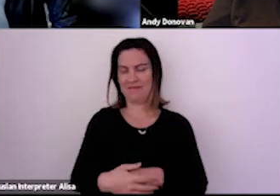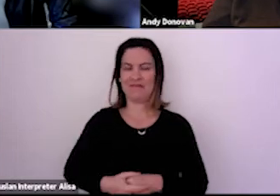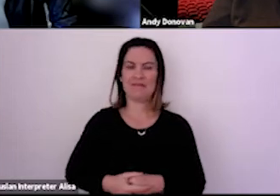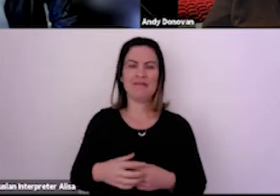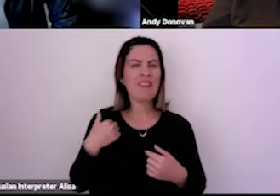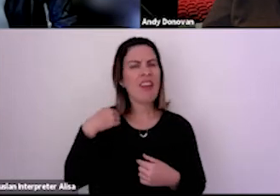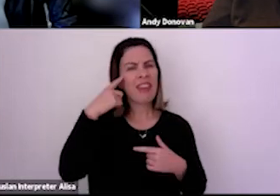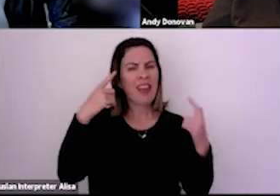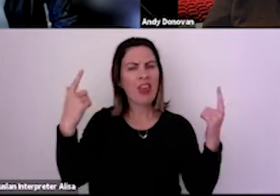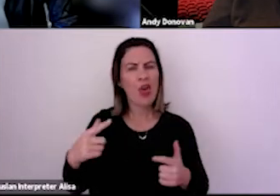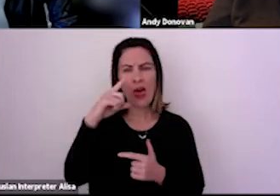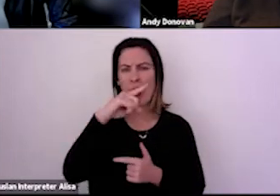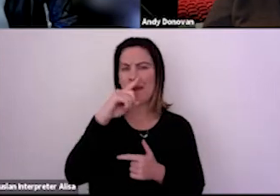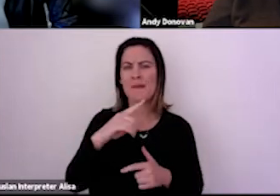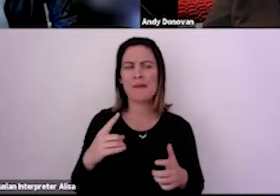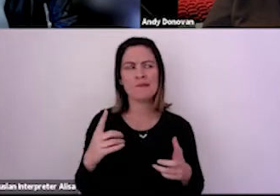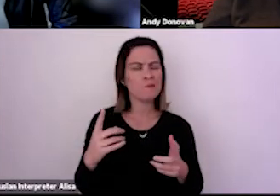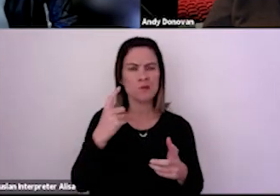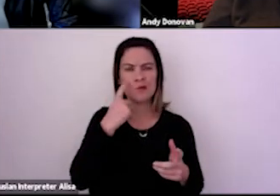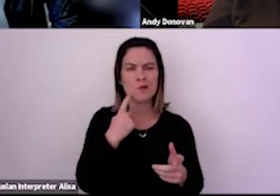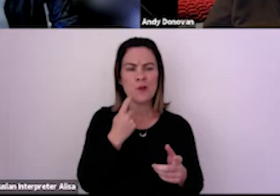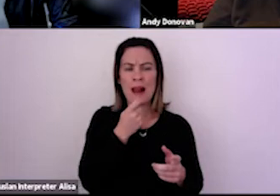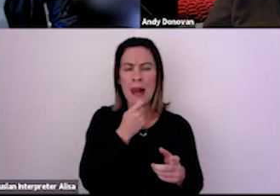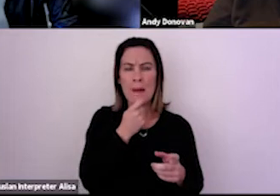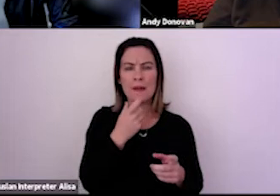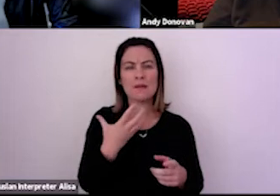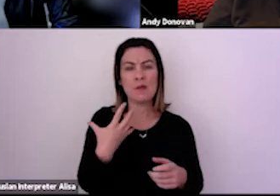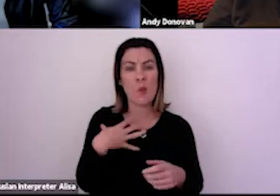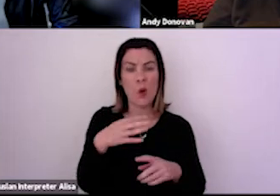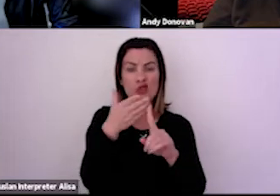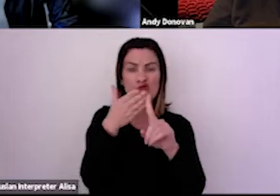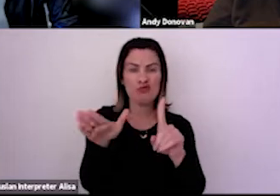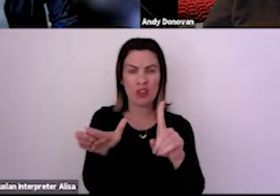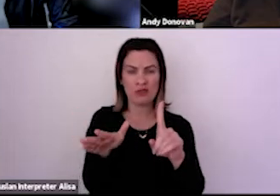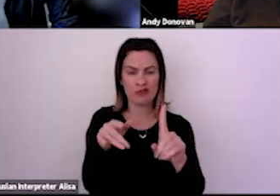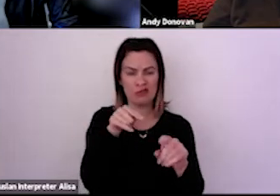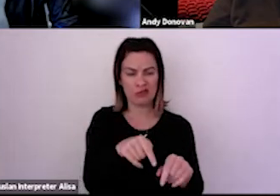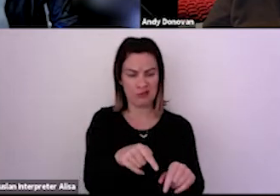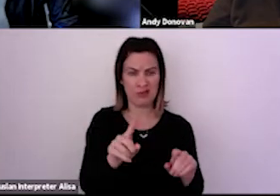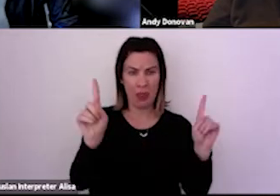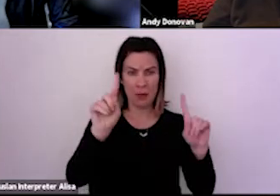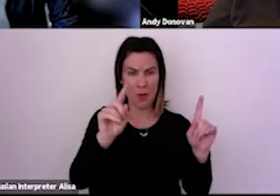that is a little - I guess sort of-to-take their minds off what is going on -- of to take their minds off what is going on.